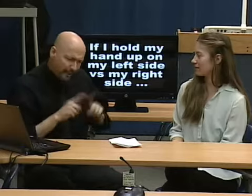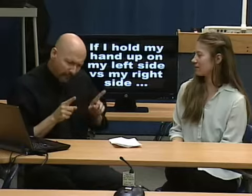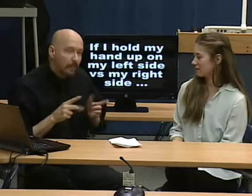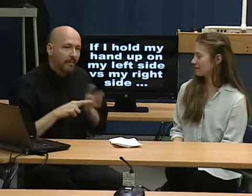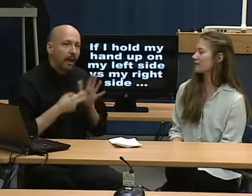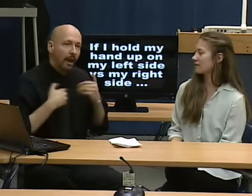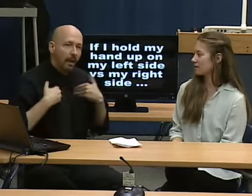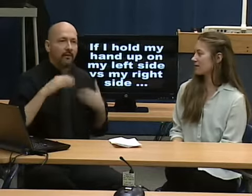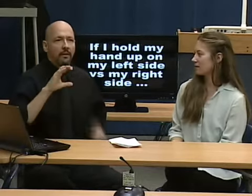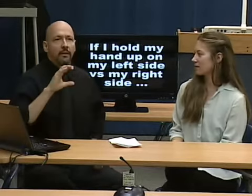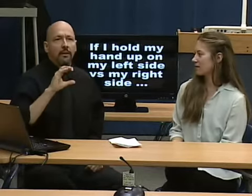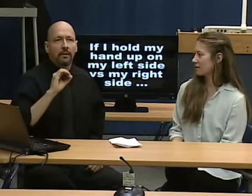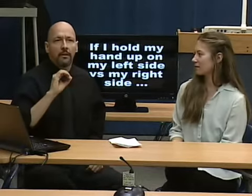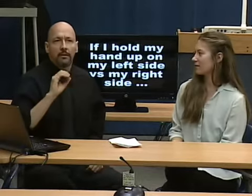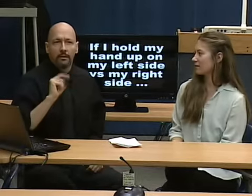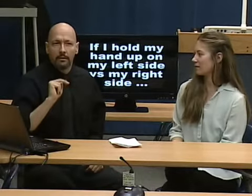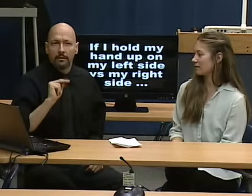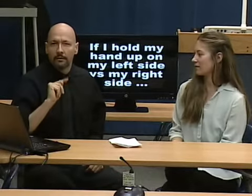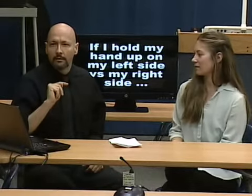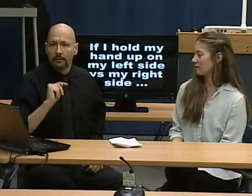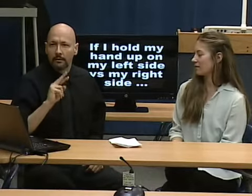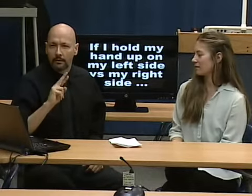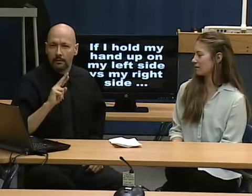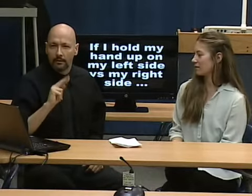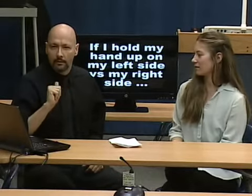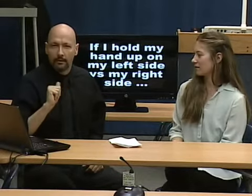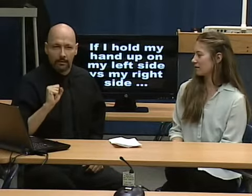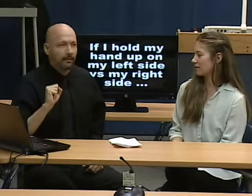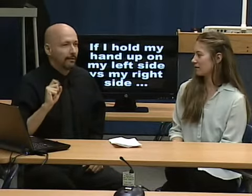and see their differences. It means they have C-O-N-T-R-A-S-T.